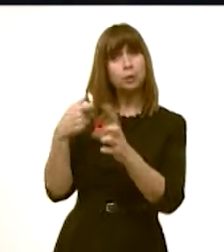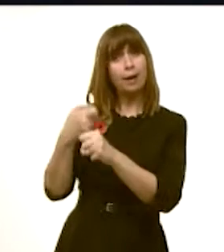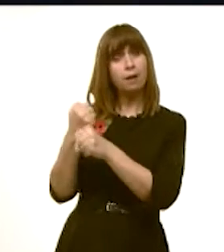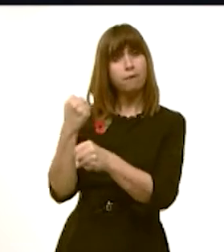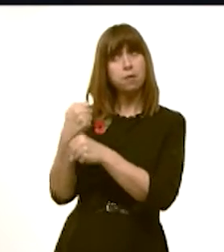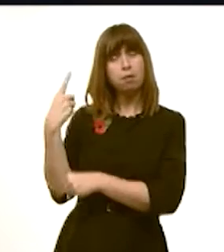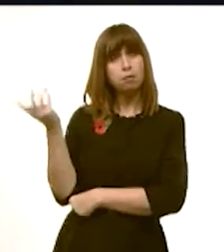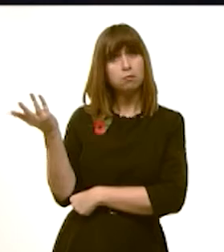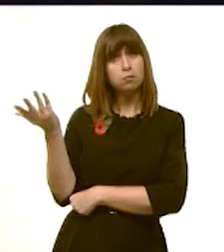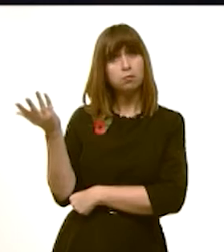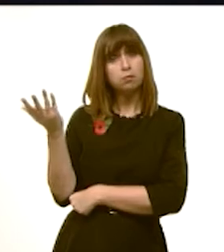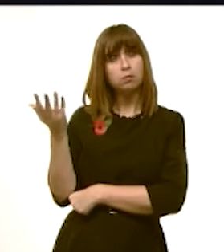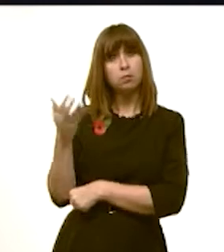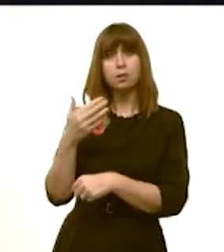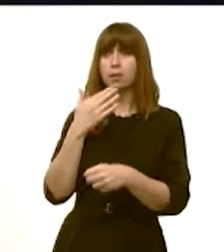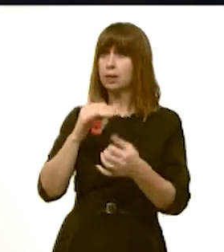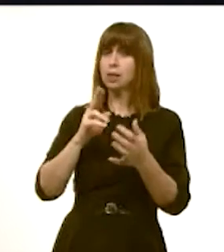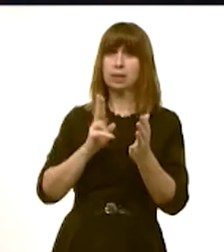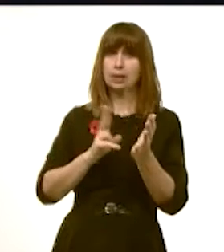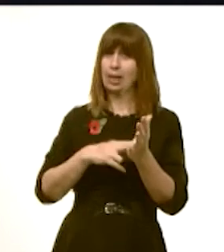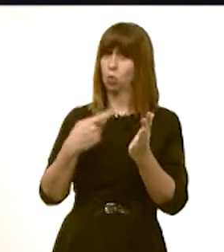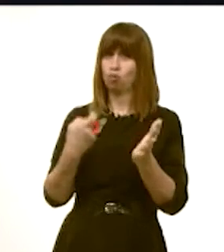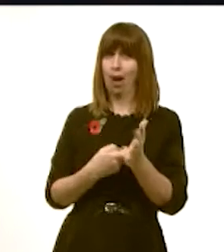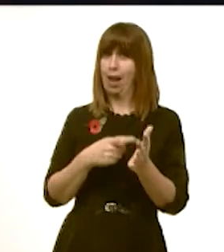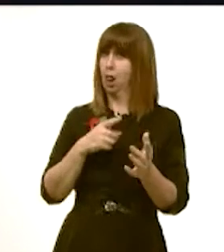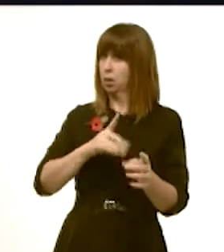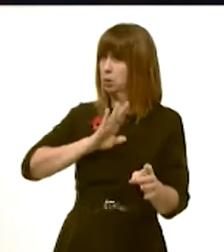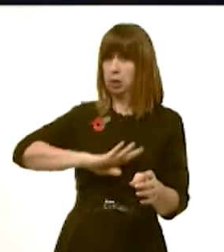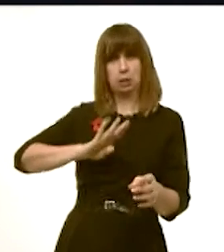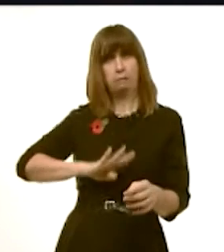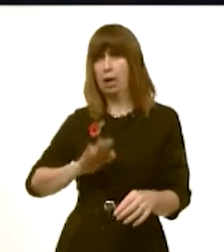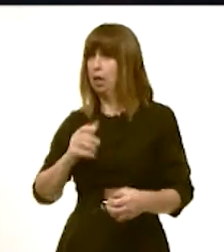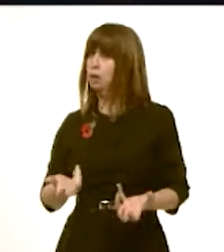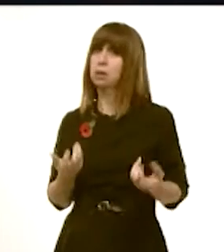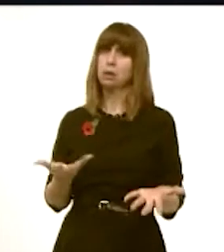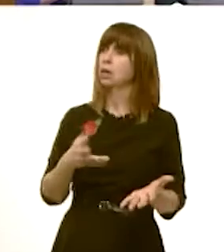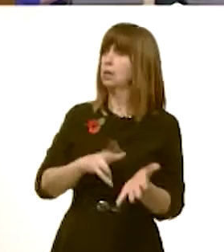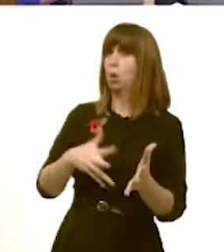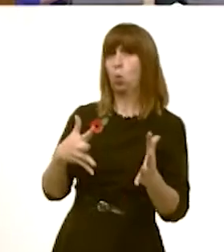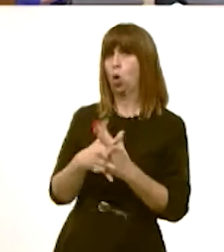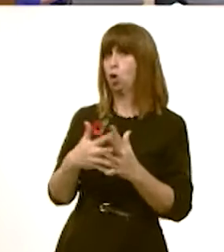Network Rail, to state how dissatisfied you are as a Government with the way that Network Rail is operating at present?